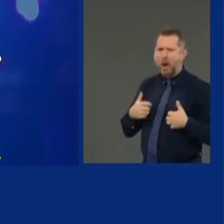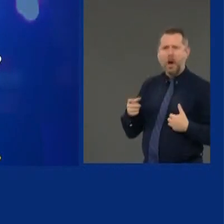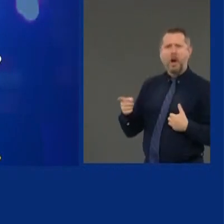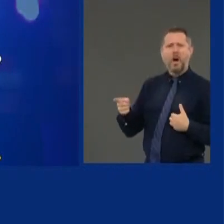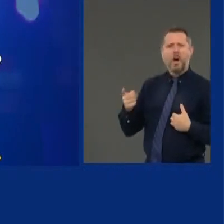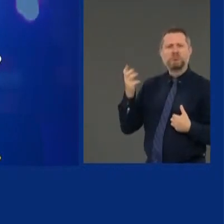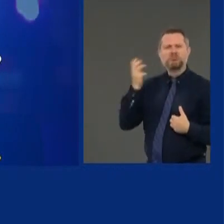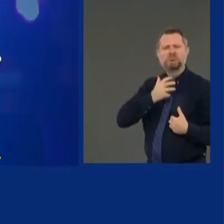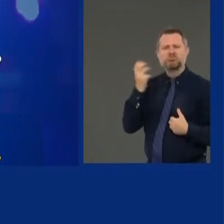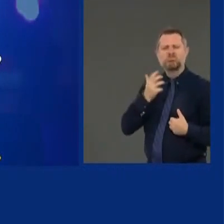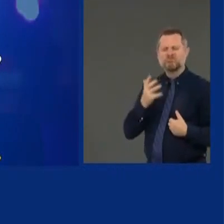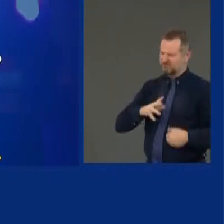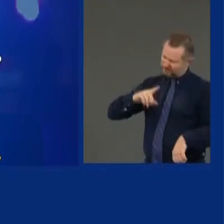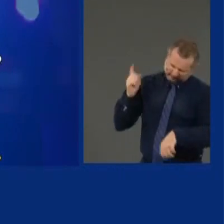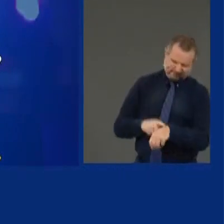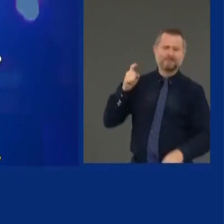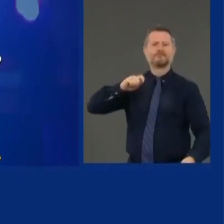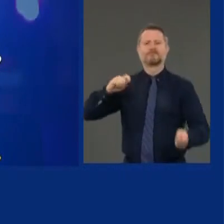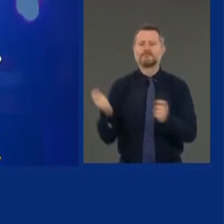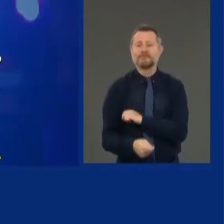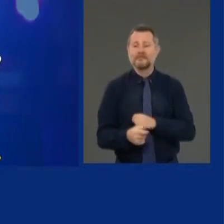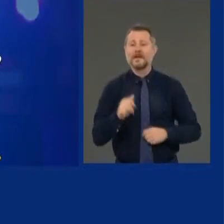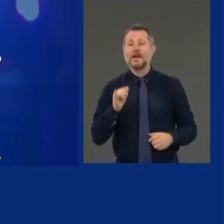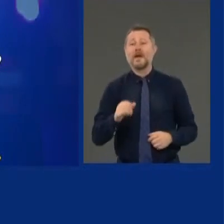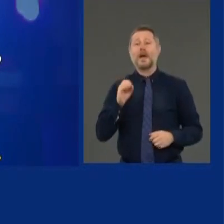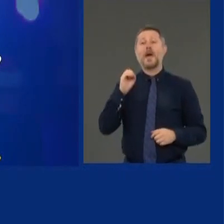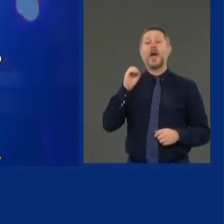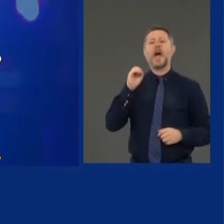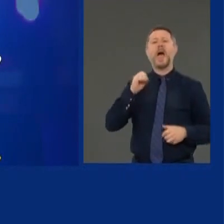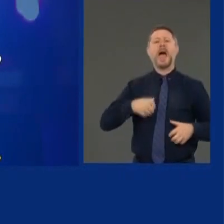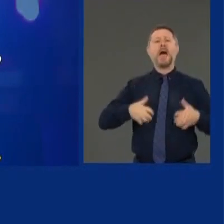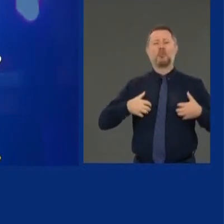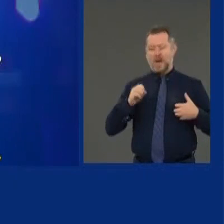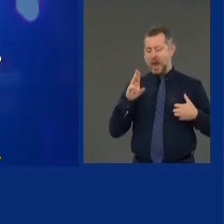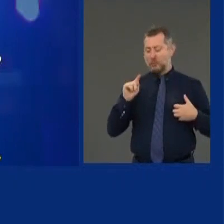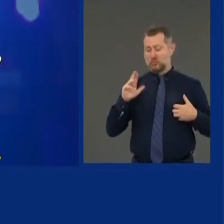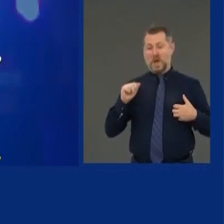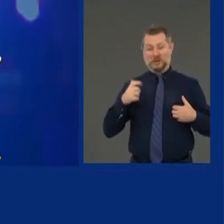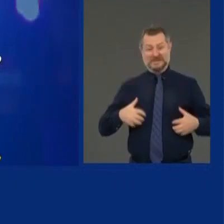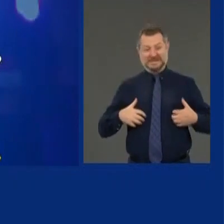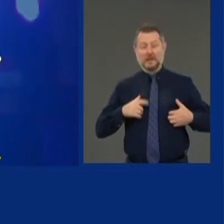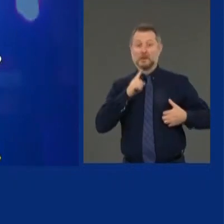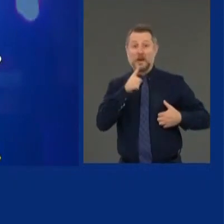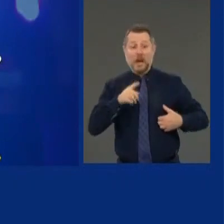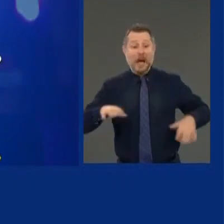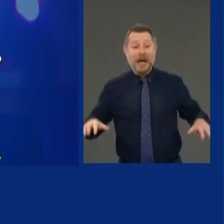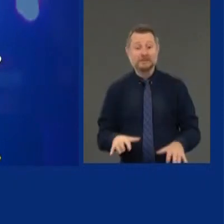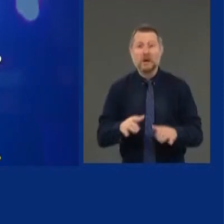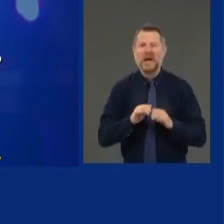THEY WERE OUTRAGED.